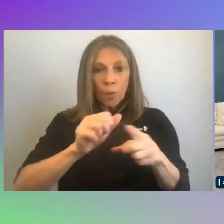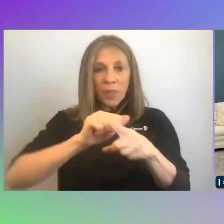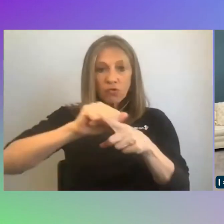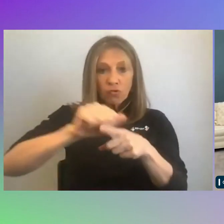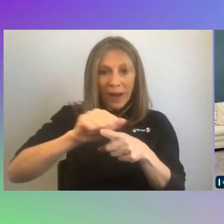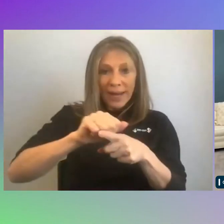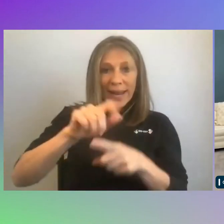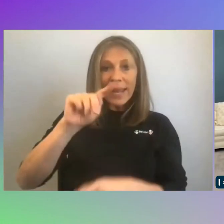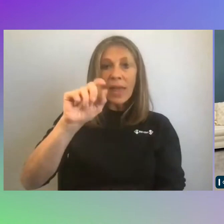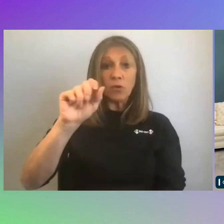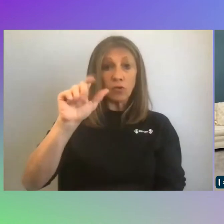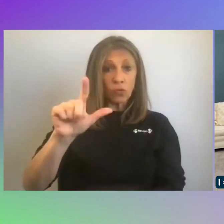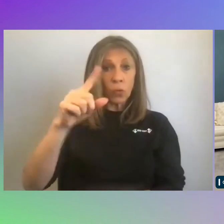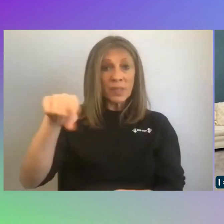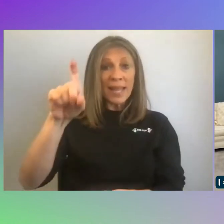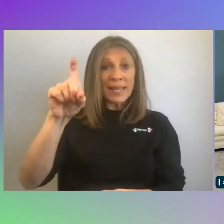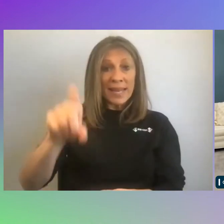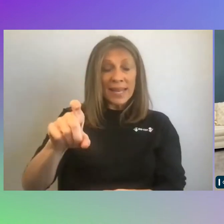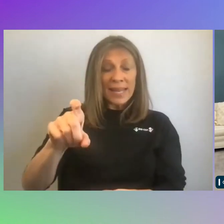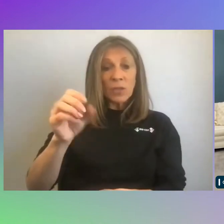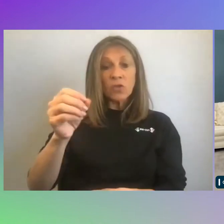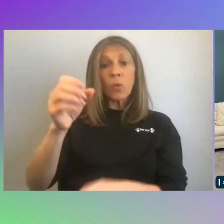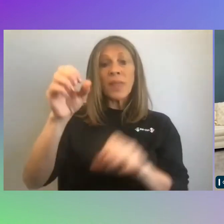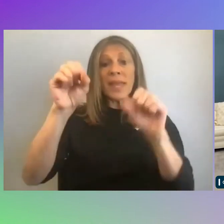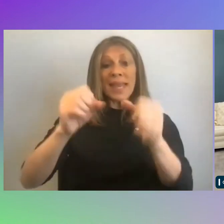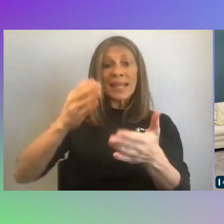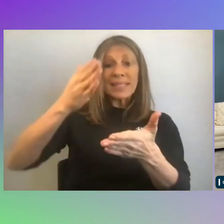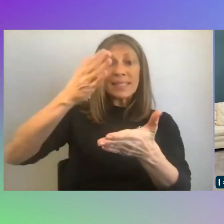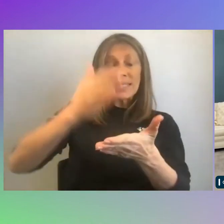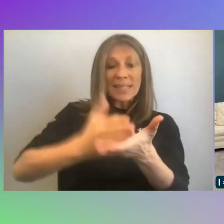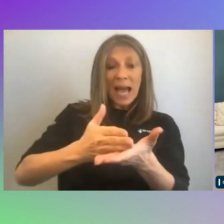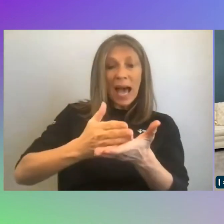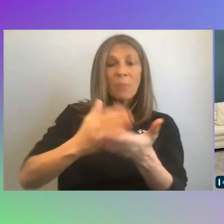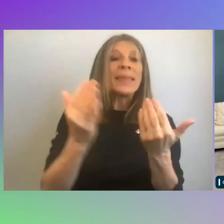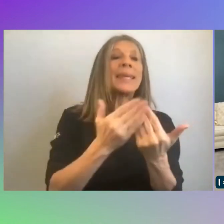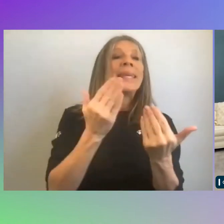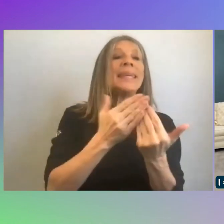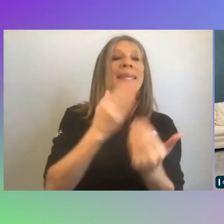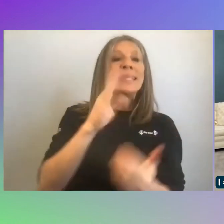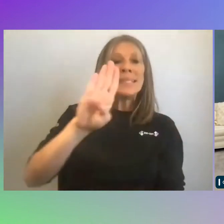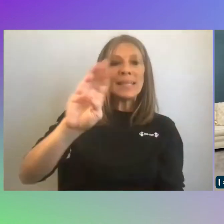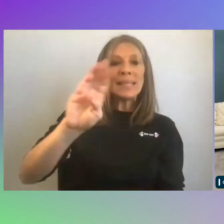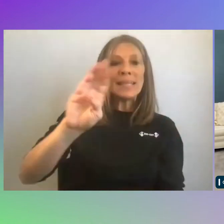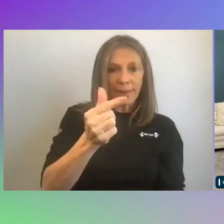that they need. So that they can stop the easy bugs. Um, using